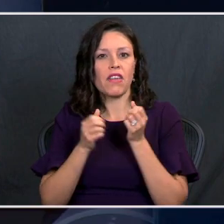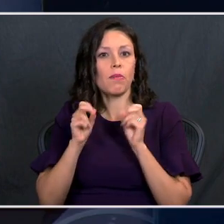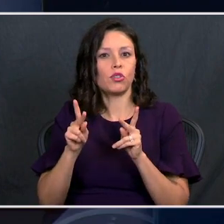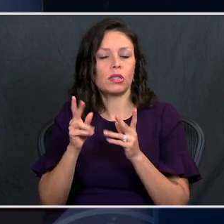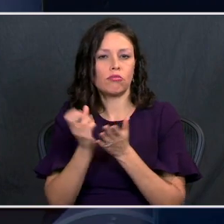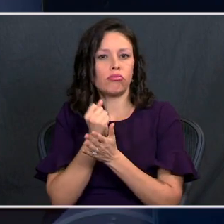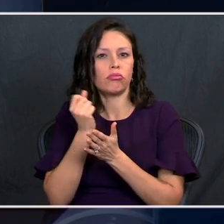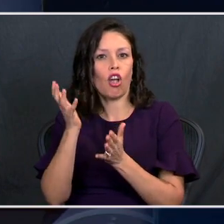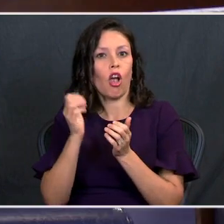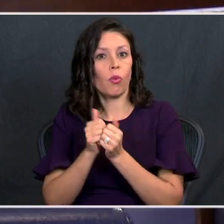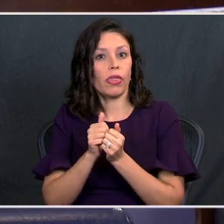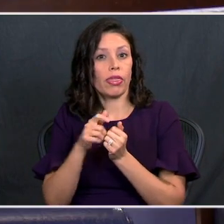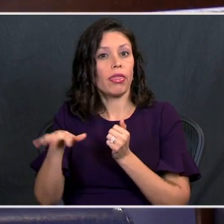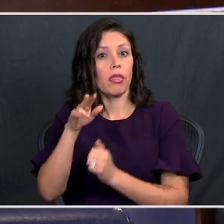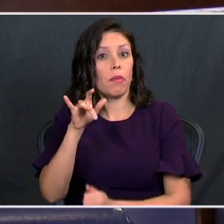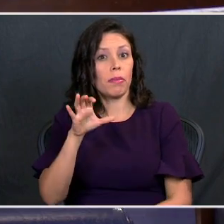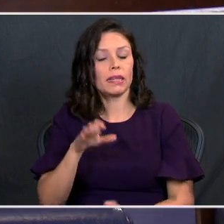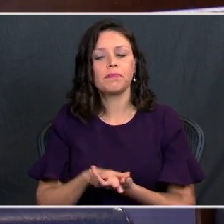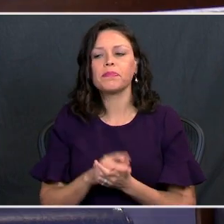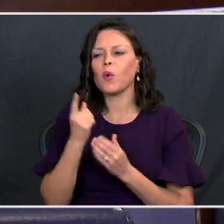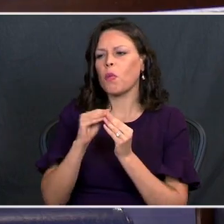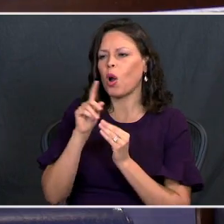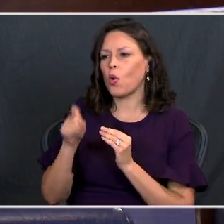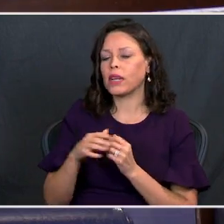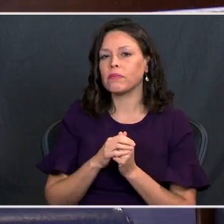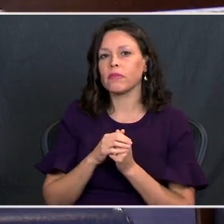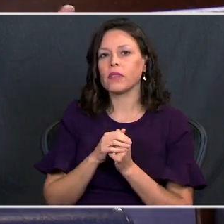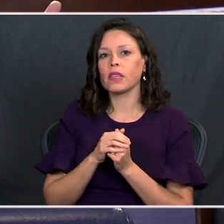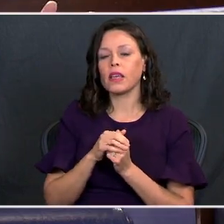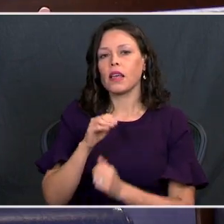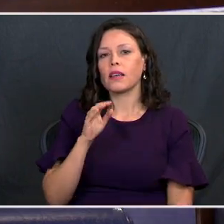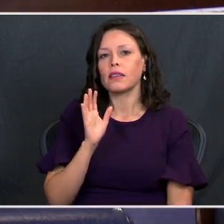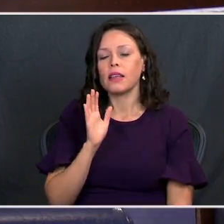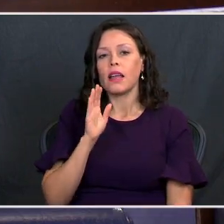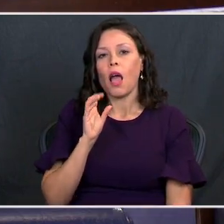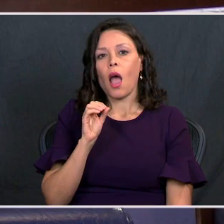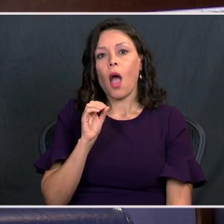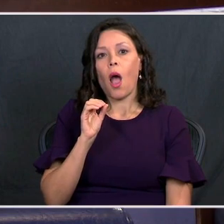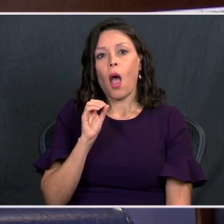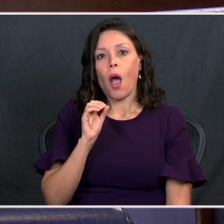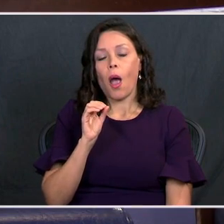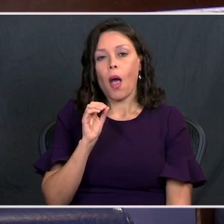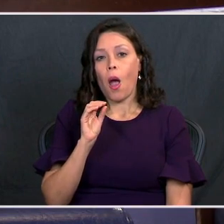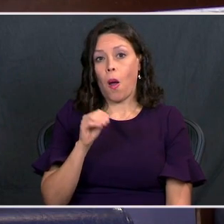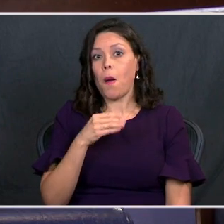The Press: I have just one other question. The Trump administration -- or the Obama administration initially had wanted